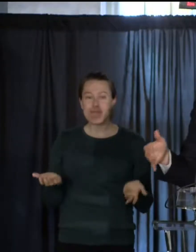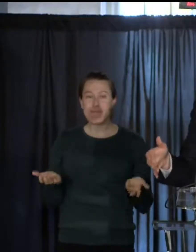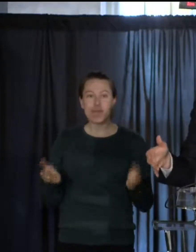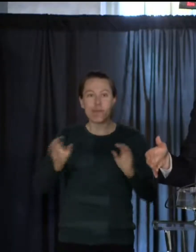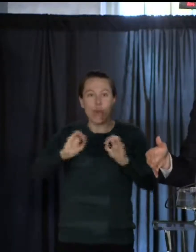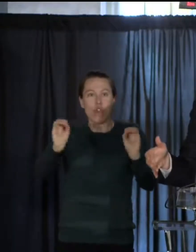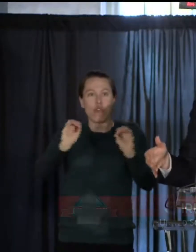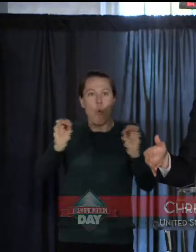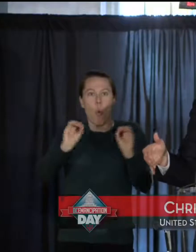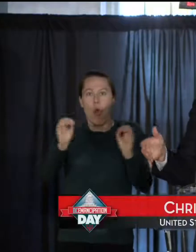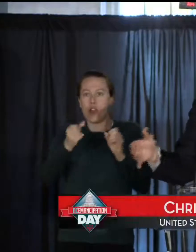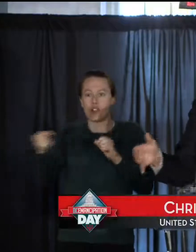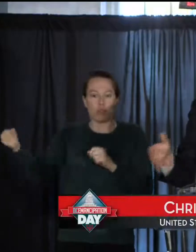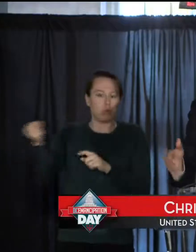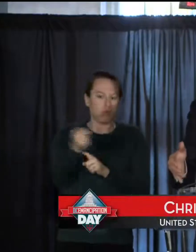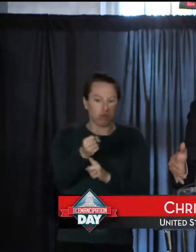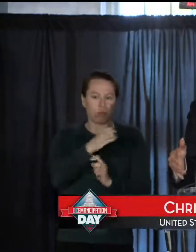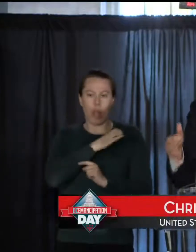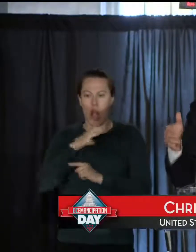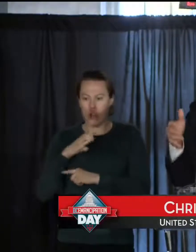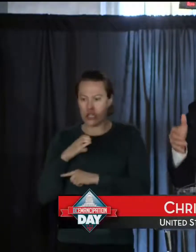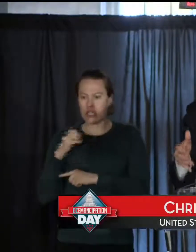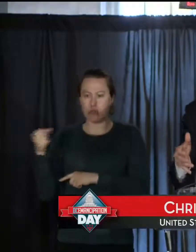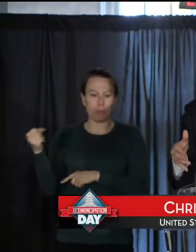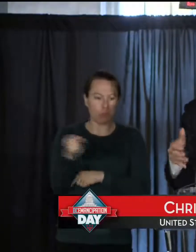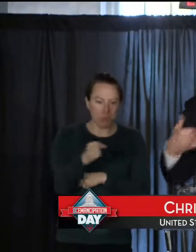IN CONGRESS IN-HOUSE OR THE SENATE WHO CAN VOTE ON THE